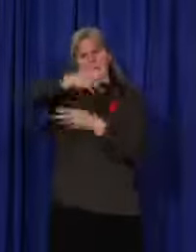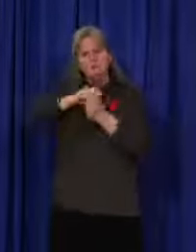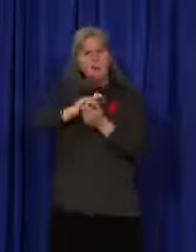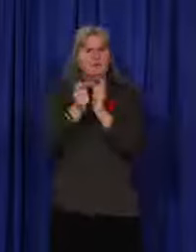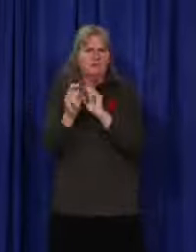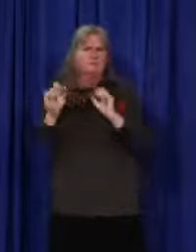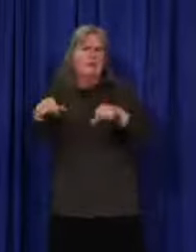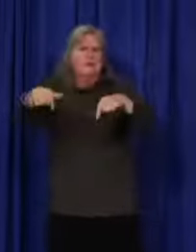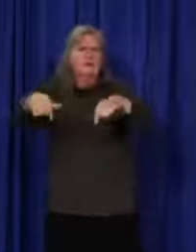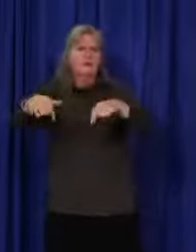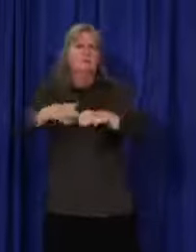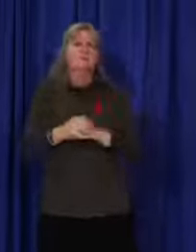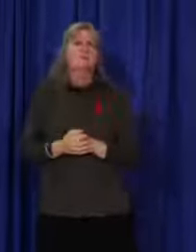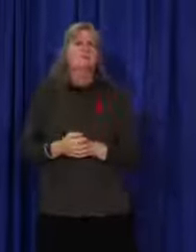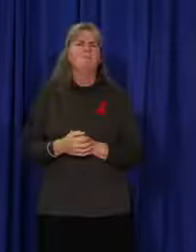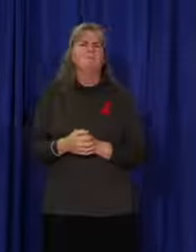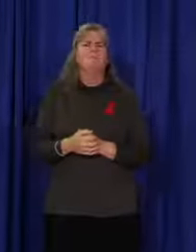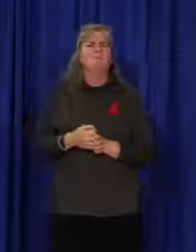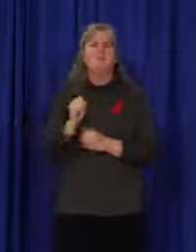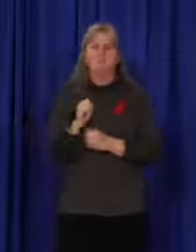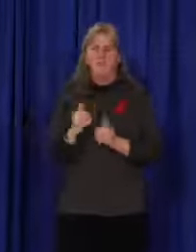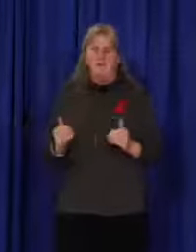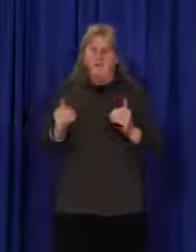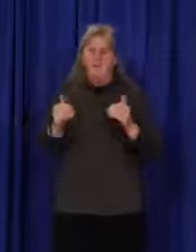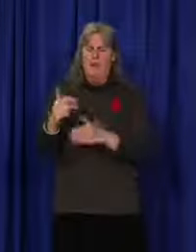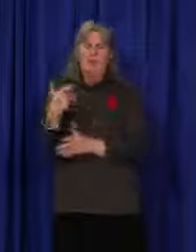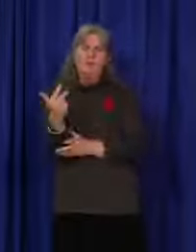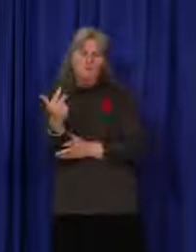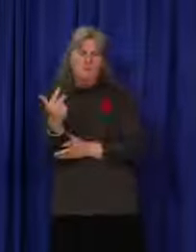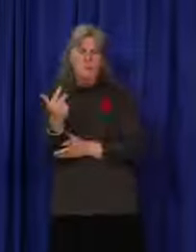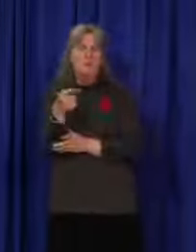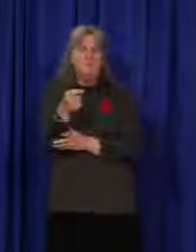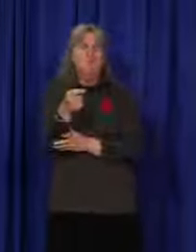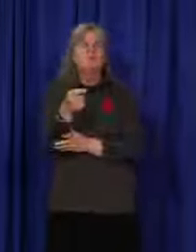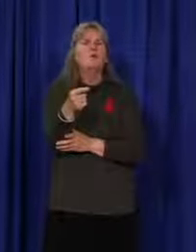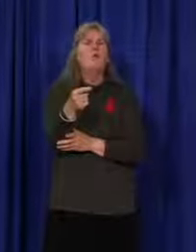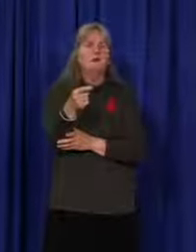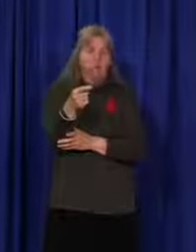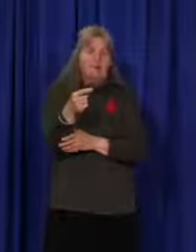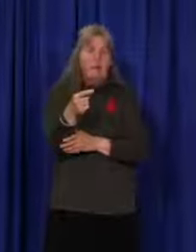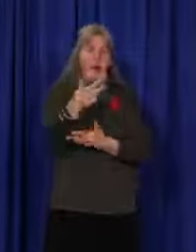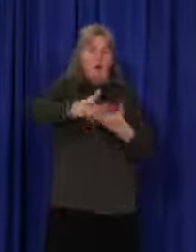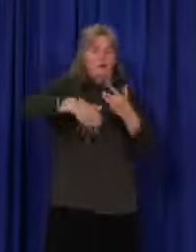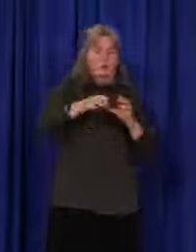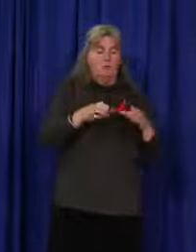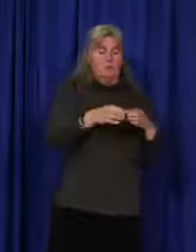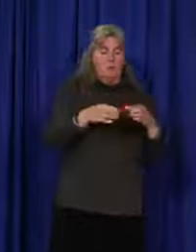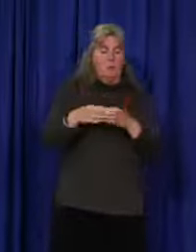But with appropriate guidance, which we will soon have online, events such as these may take place.